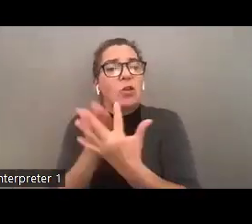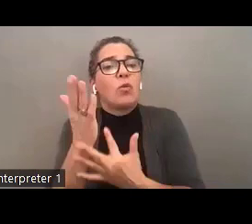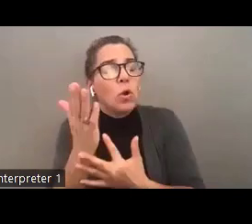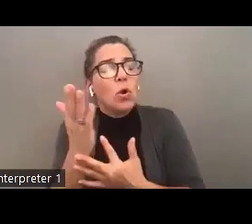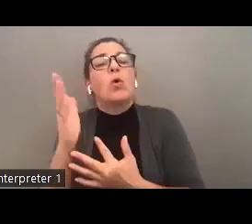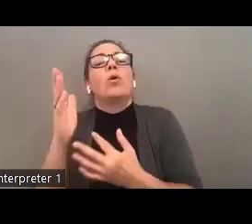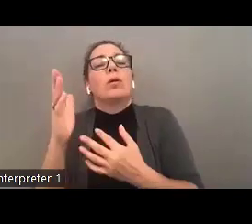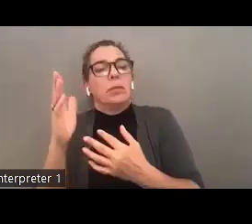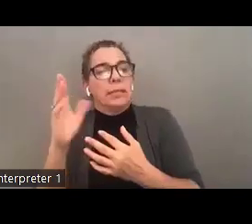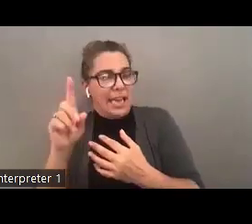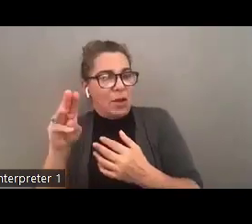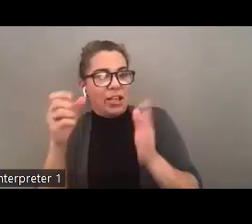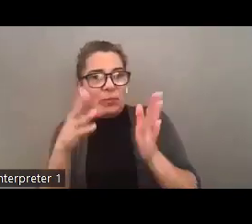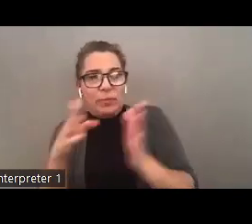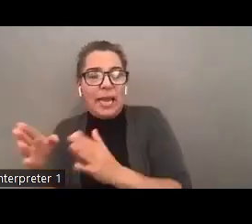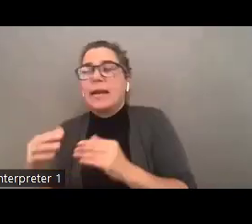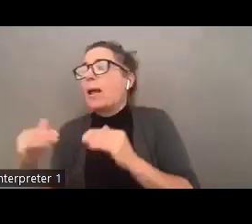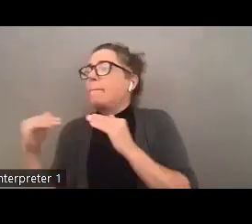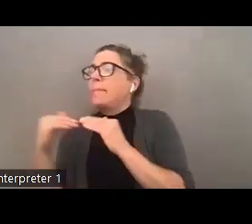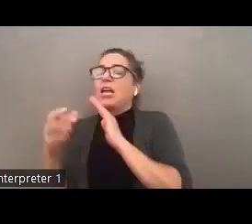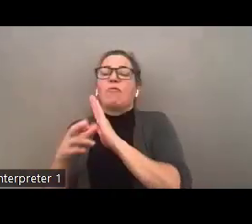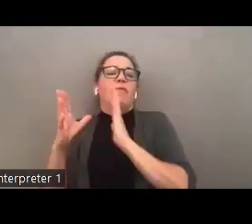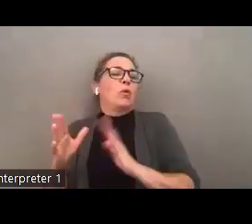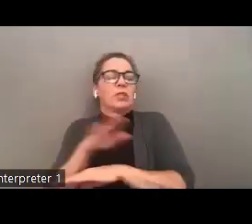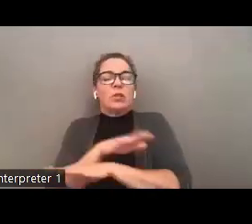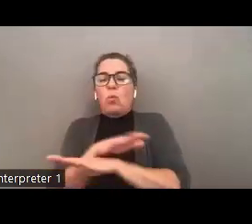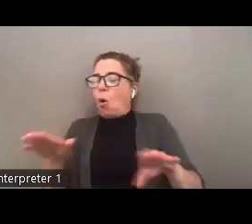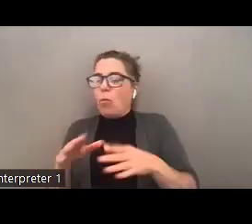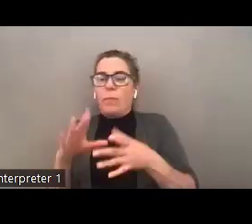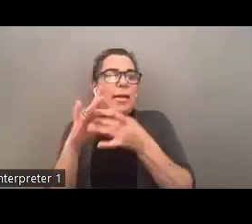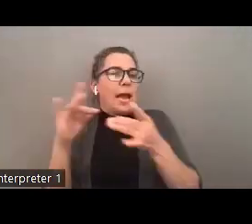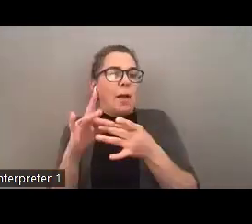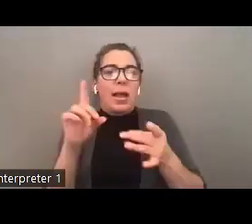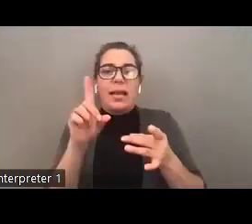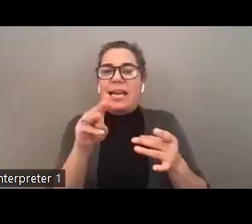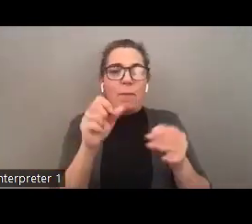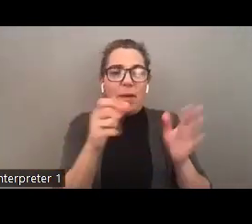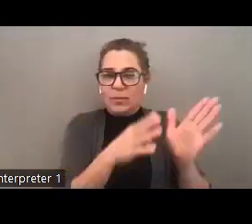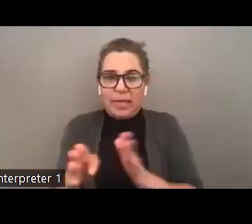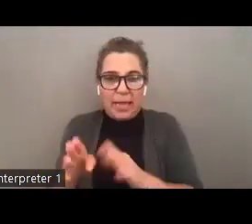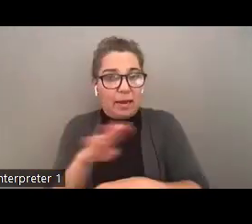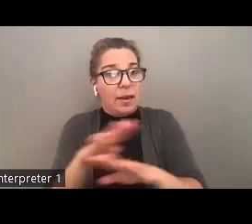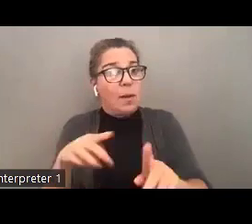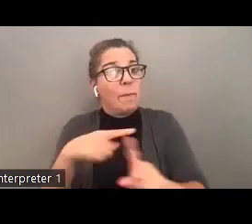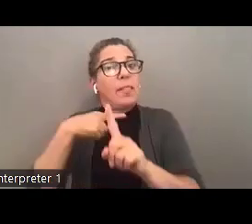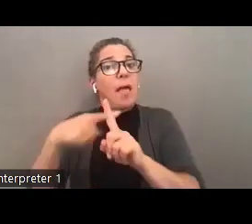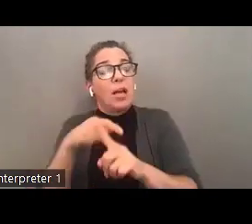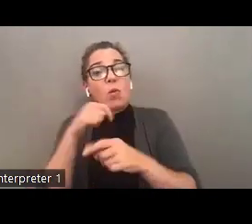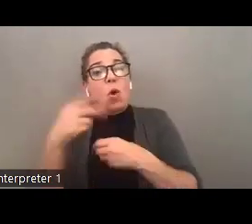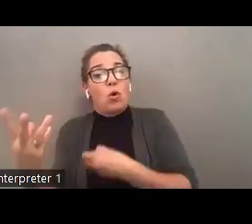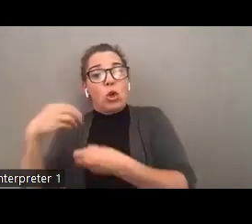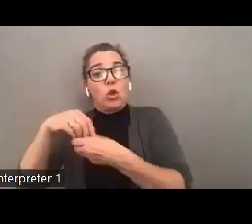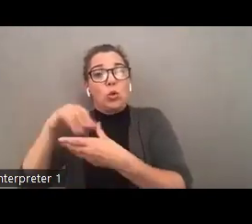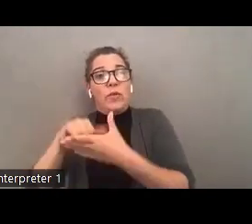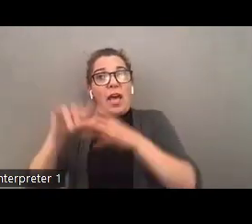and peer reviewers will not be asked to comment on the DMS plan nor do they factor the DMS plan into the overall impact score.